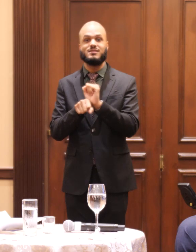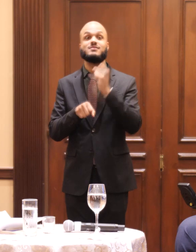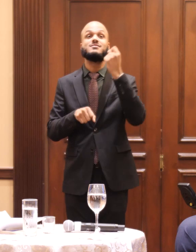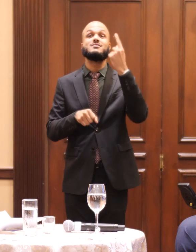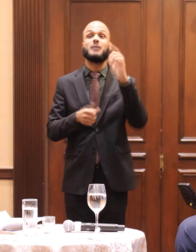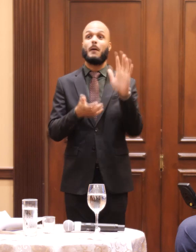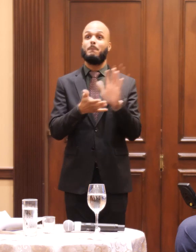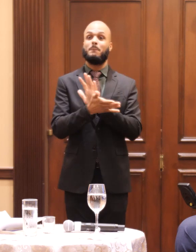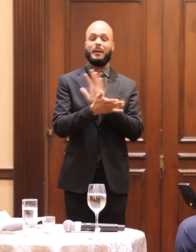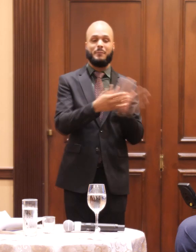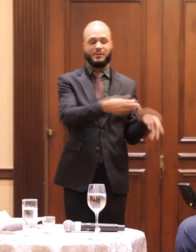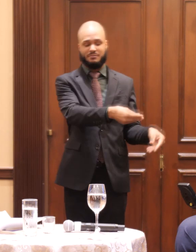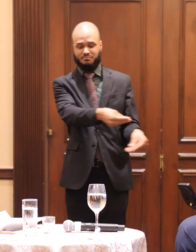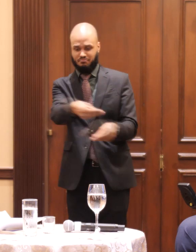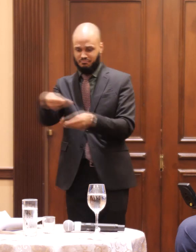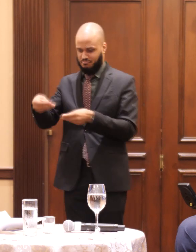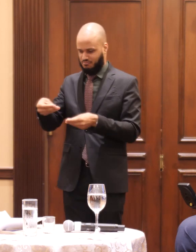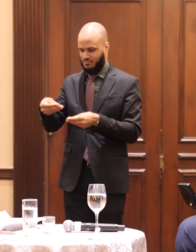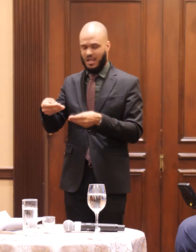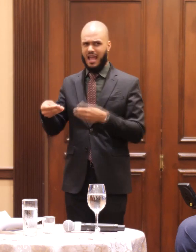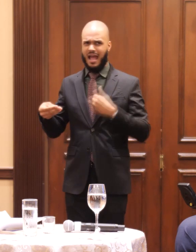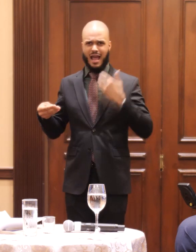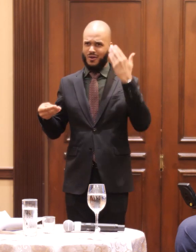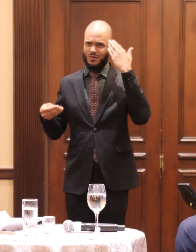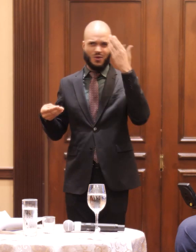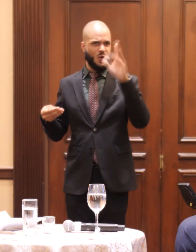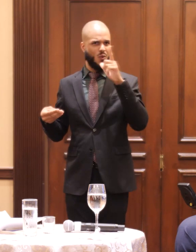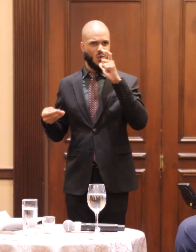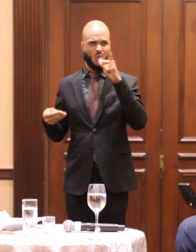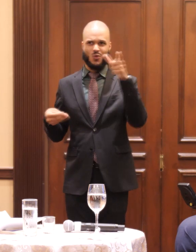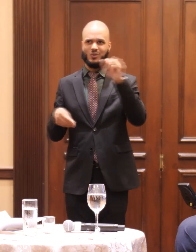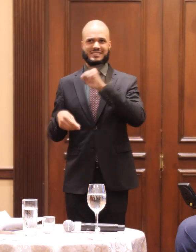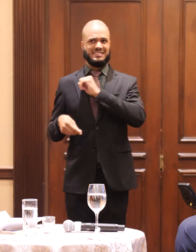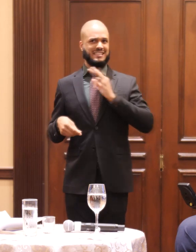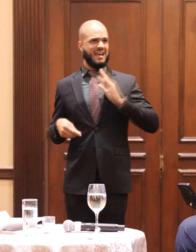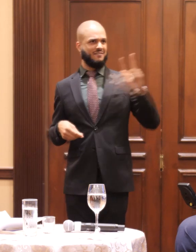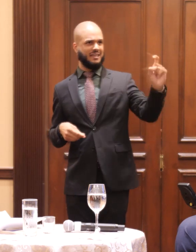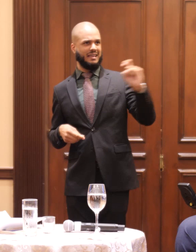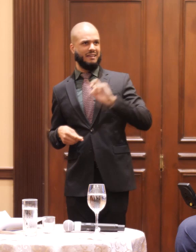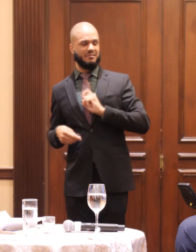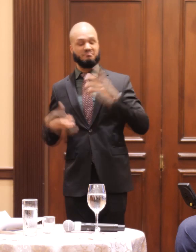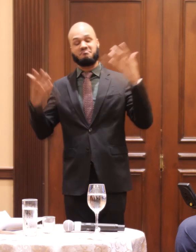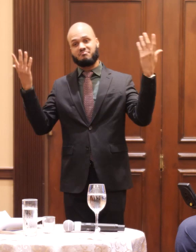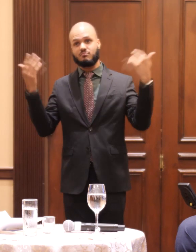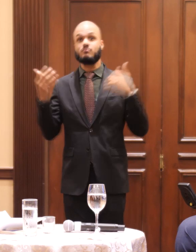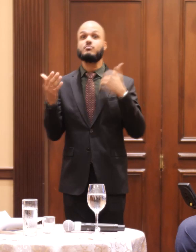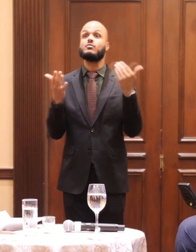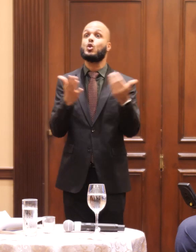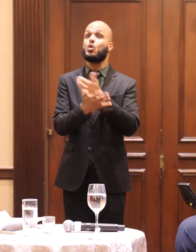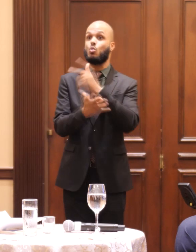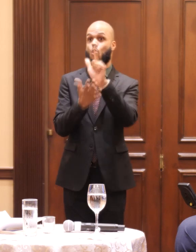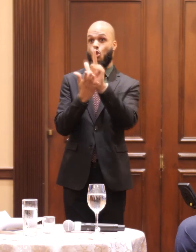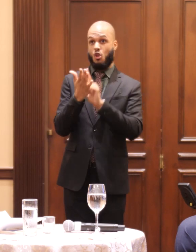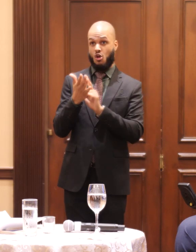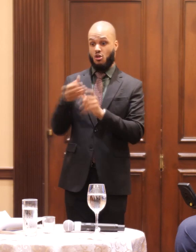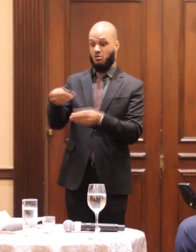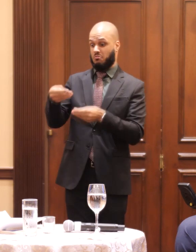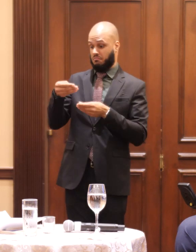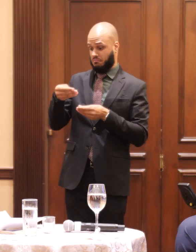desk and I don't know who on the commission staff put it there but it was a new law and it said